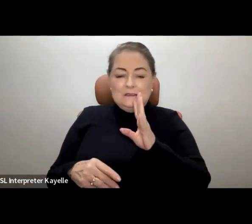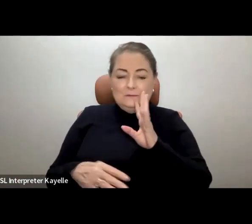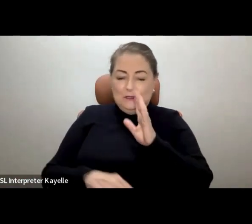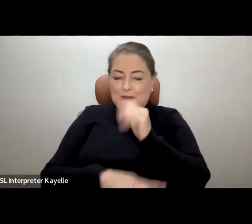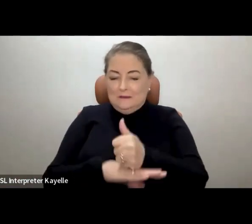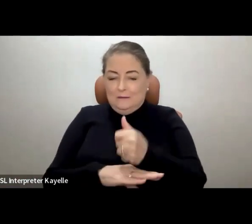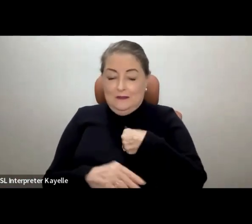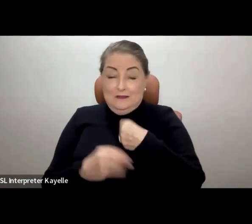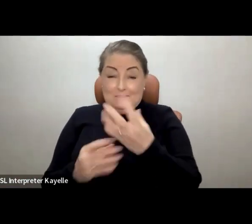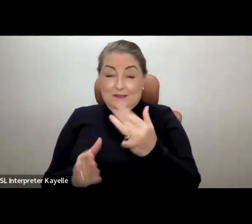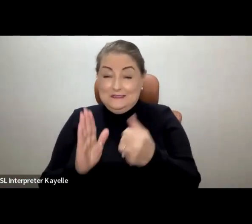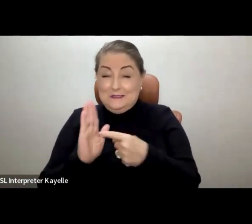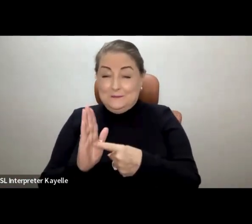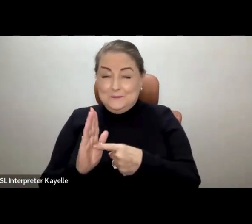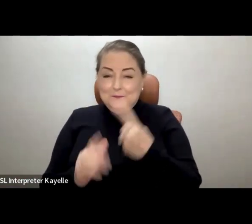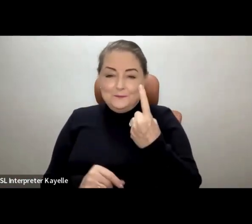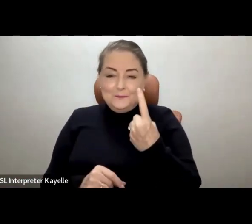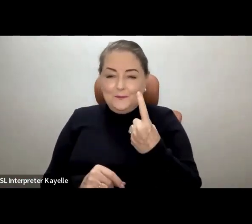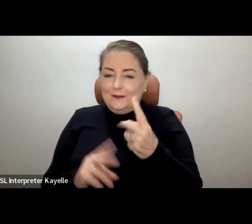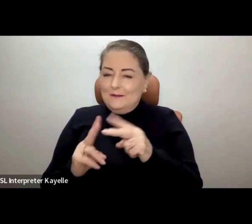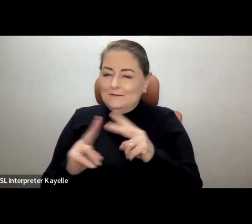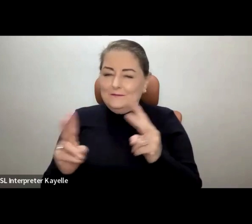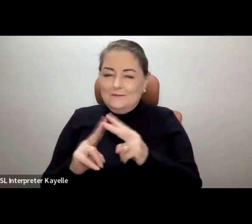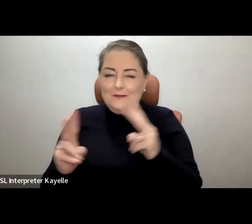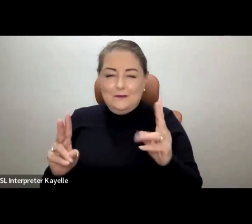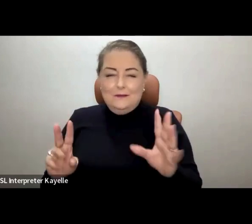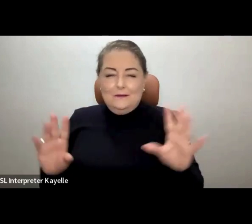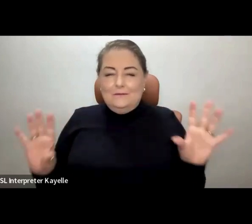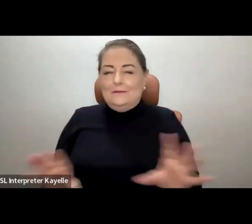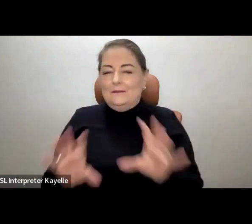this example, one very, very fancy space, I won't mention the